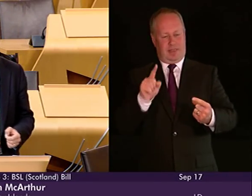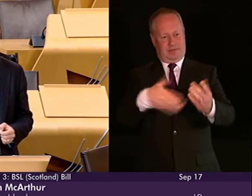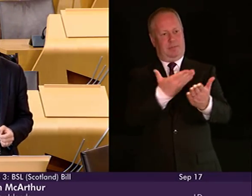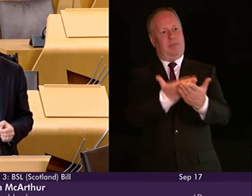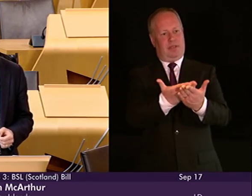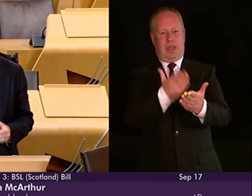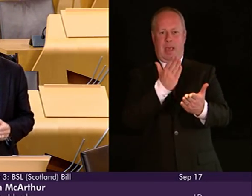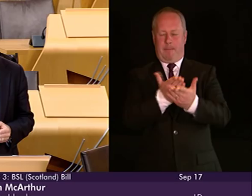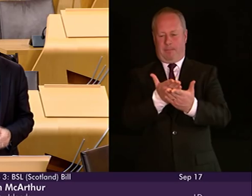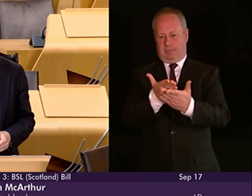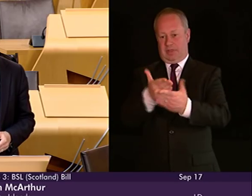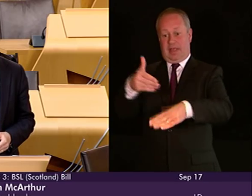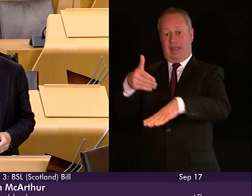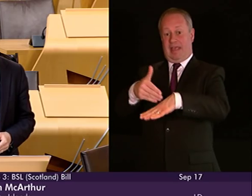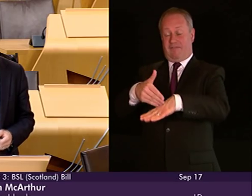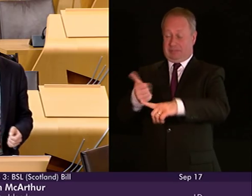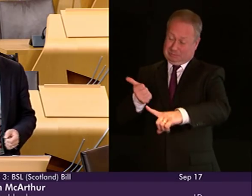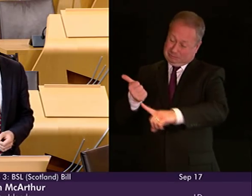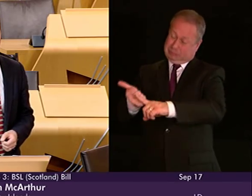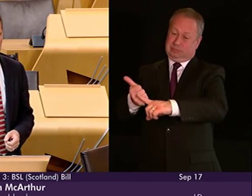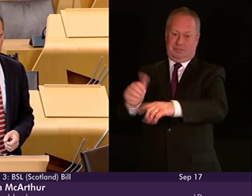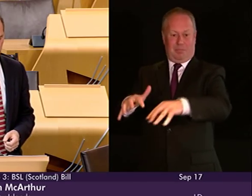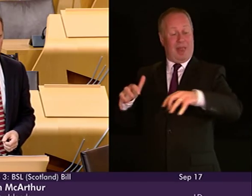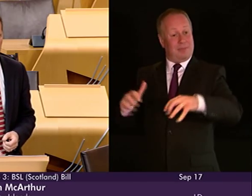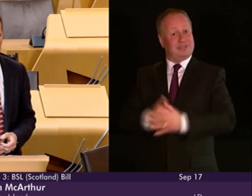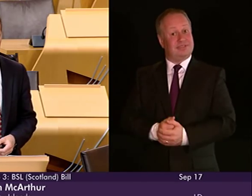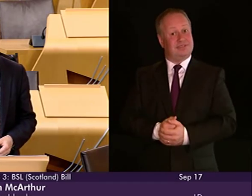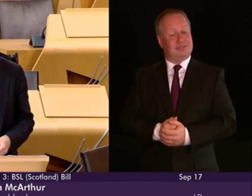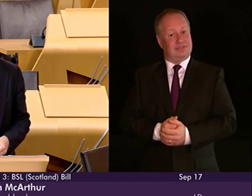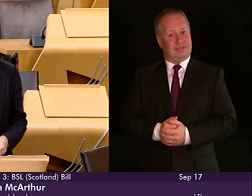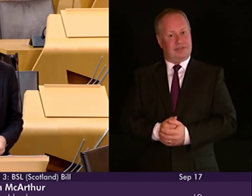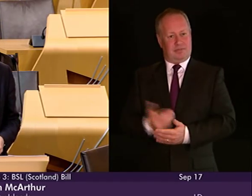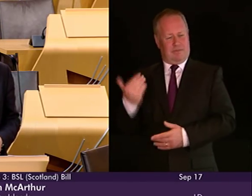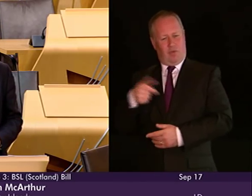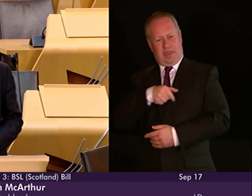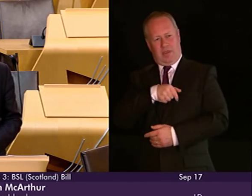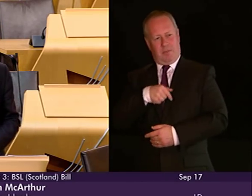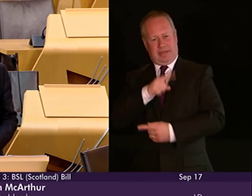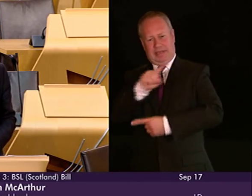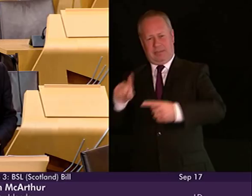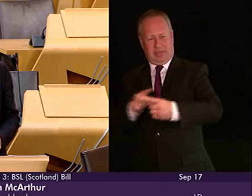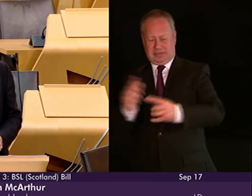the bill has had on the Parliament. I mentioned earlier the committee meetings where we struggled to accommodate all those who wished